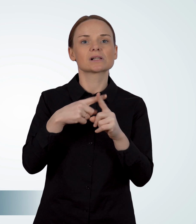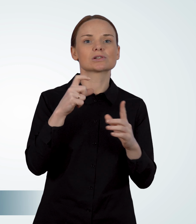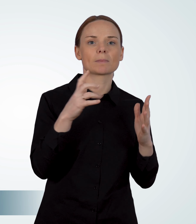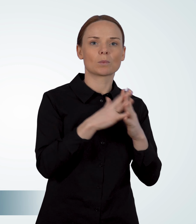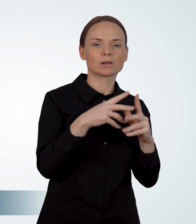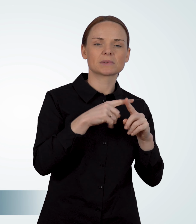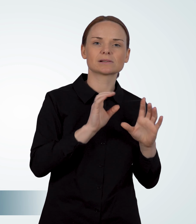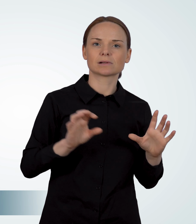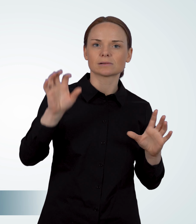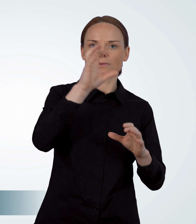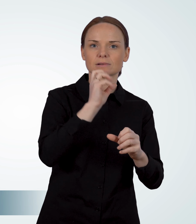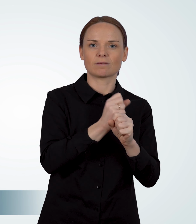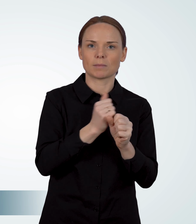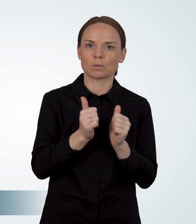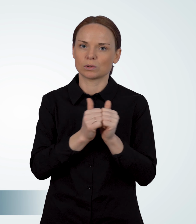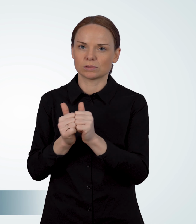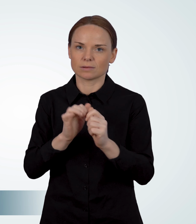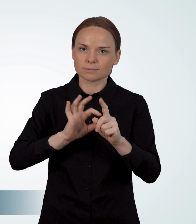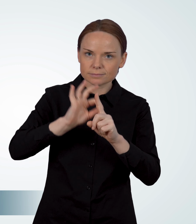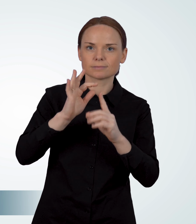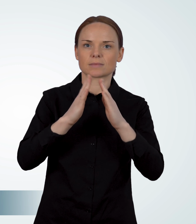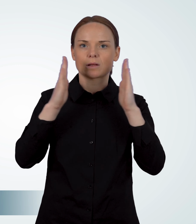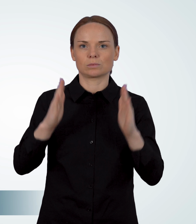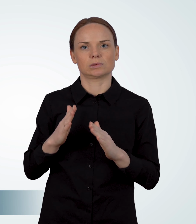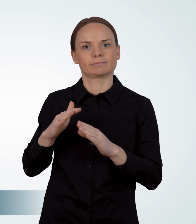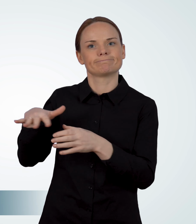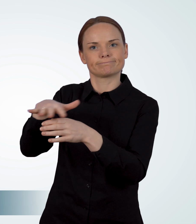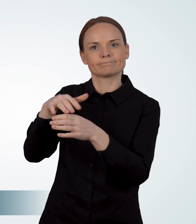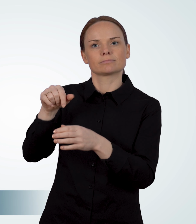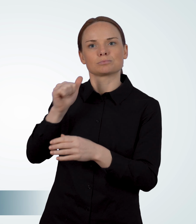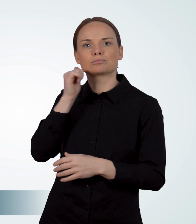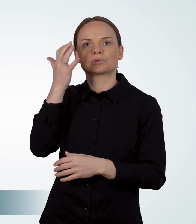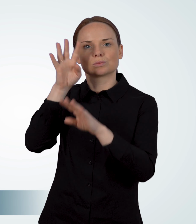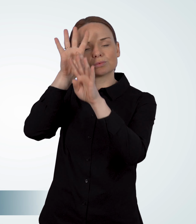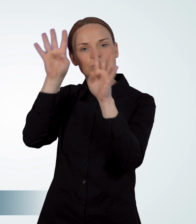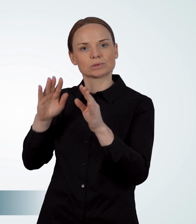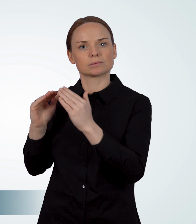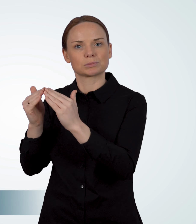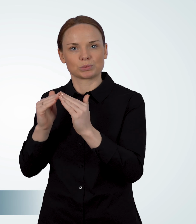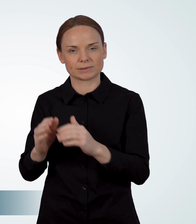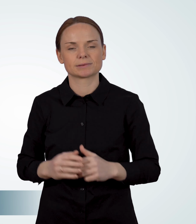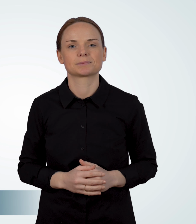Commonwealth and state governments are working together to improve housing in Aboriginal and Torres Strait Islander communities.